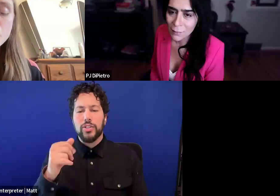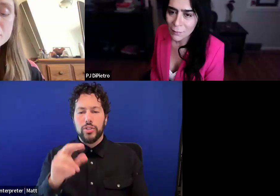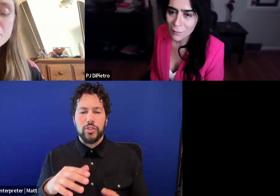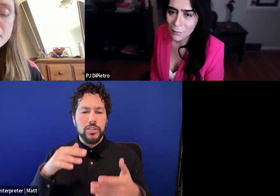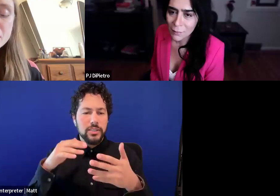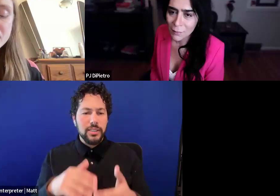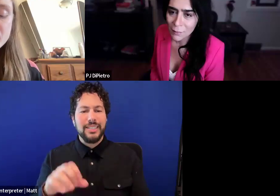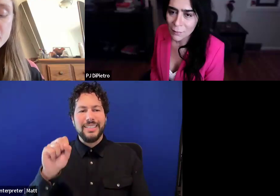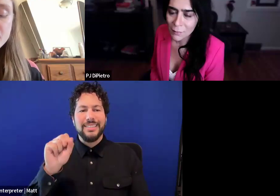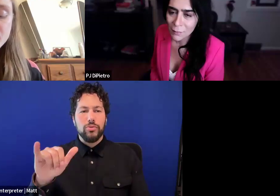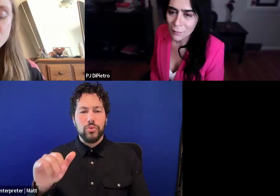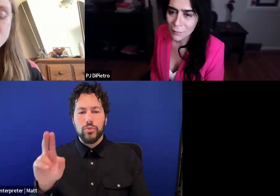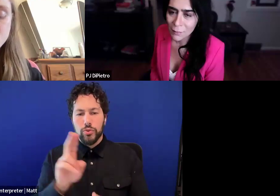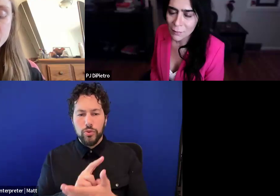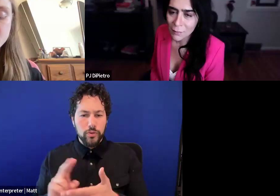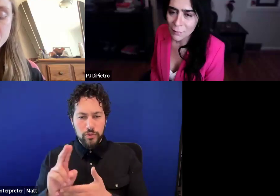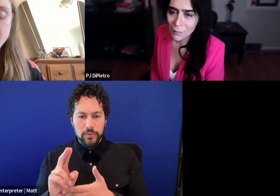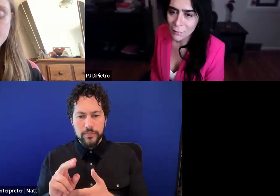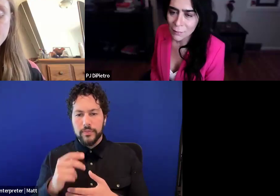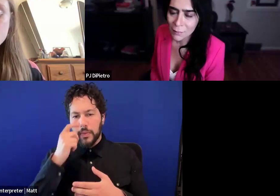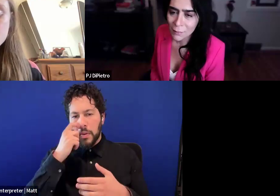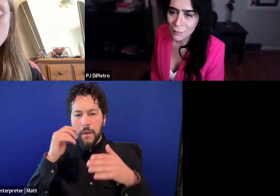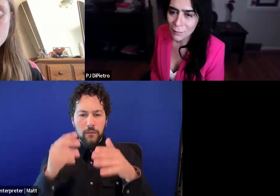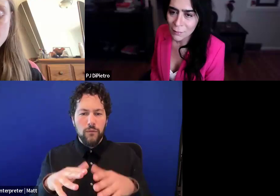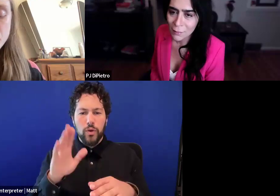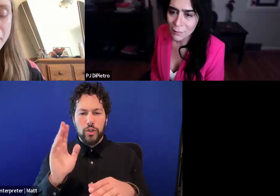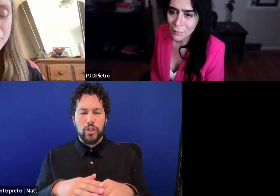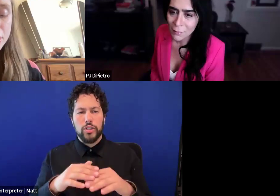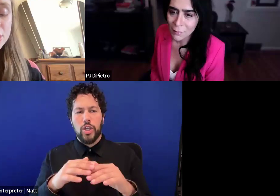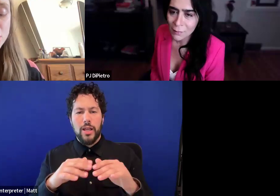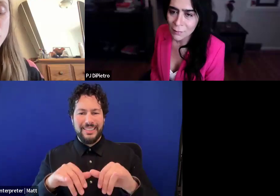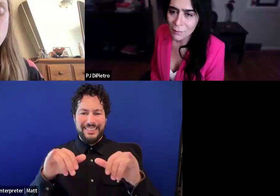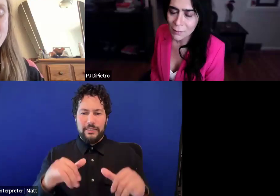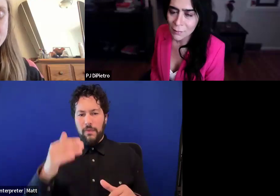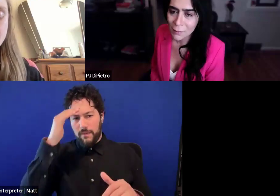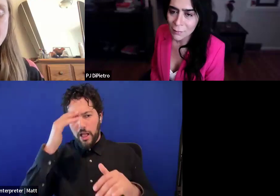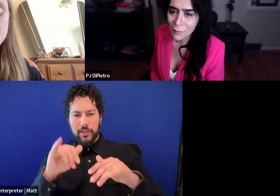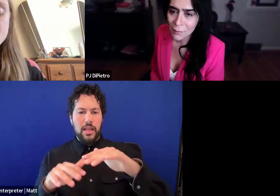Recipient of a Tinker Foundation Scholarship and an Andrew W. Mellon Postdoctoral Fellowship,